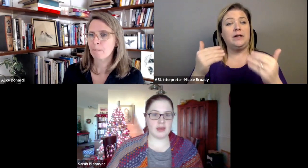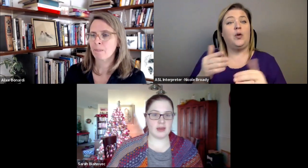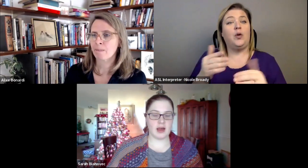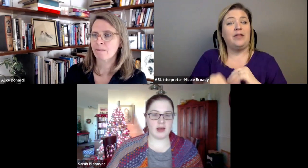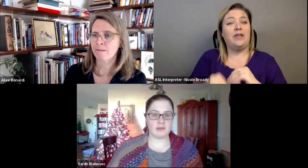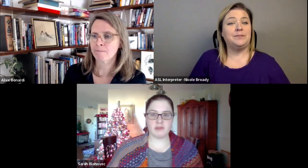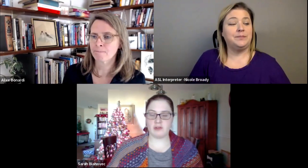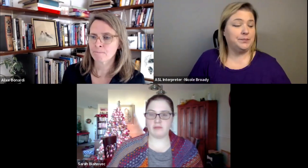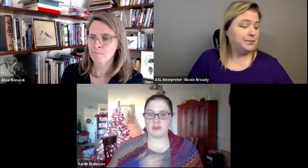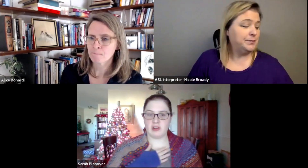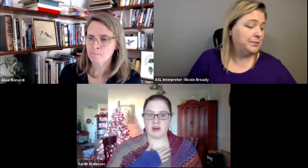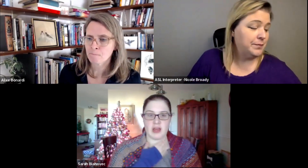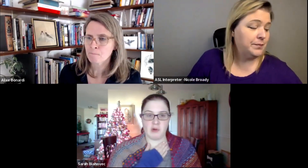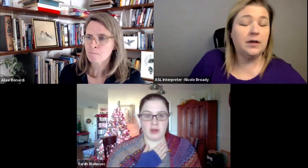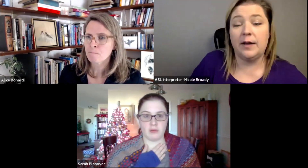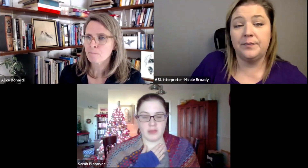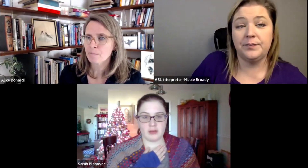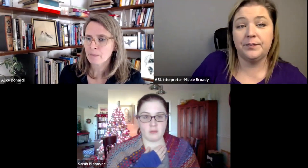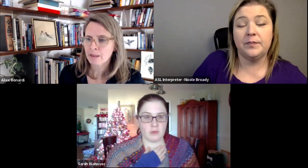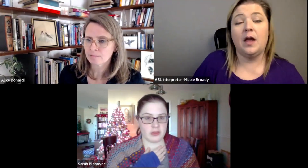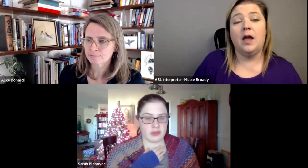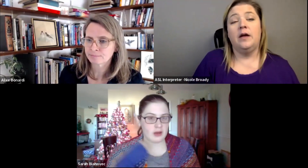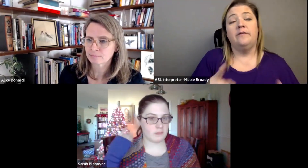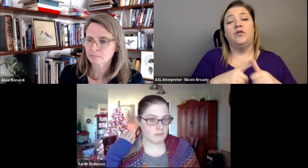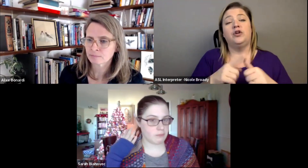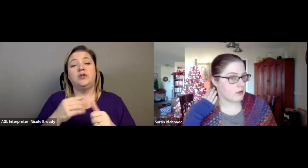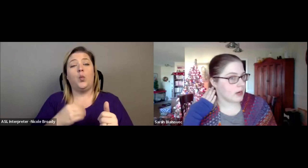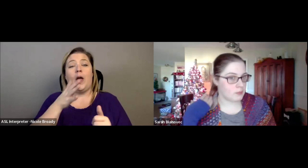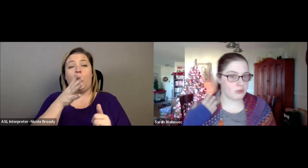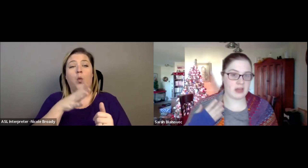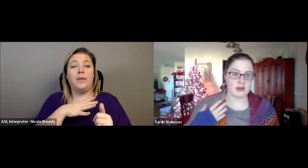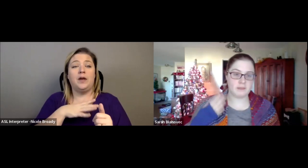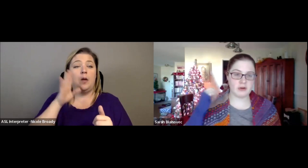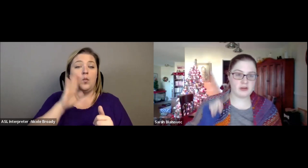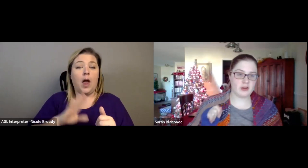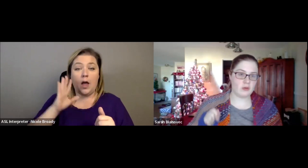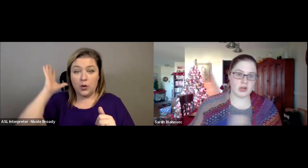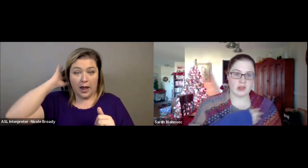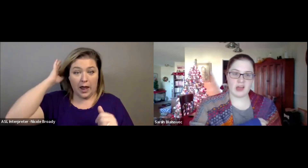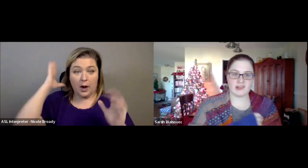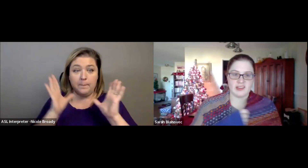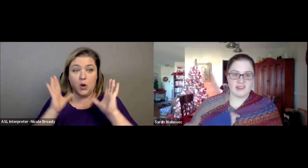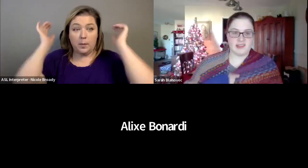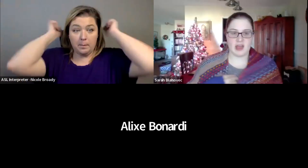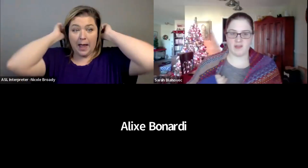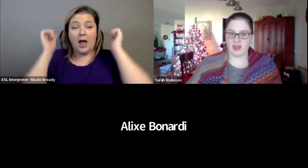Sarah Blahovec: Yeah, um, so to start, I'm a white woman with brown hair pulled back in a ponytail wearing glasses, I have